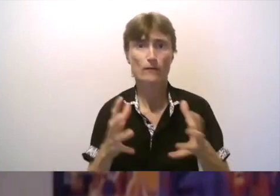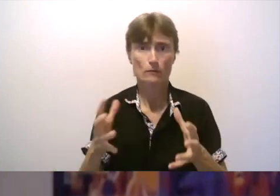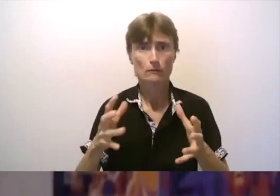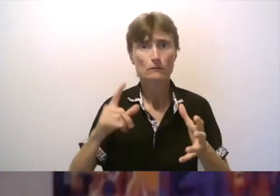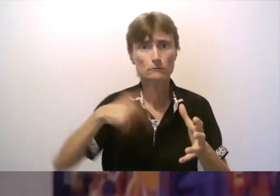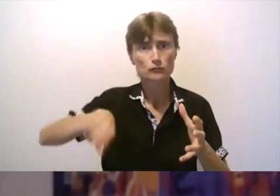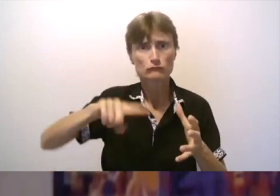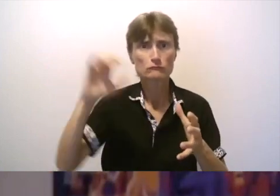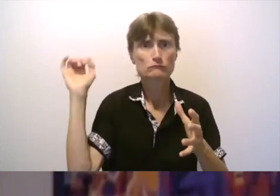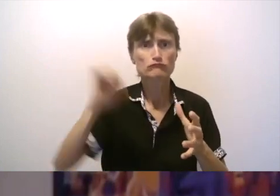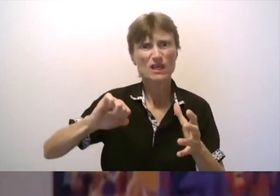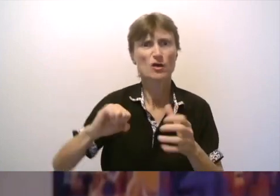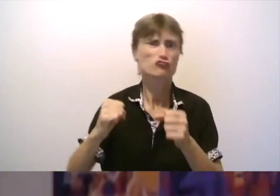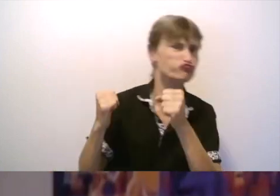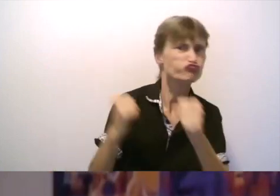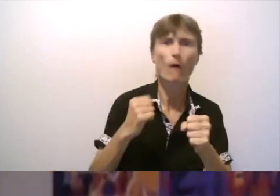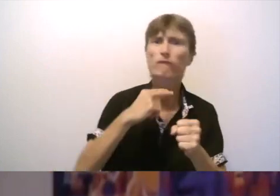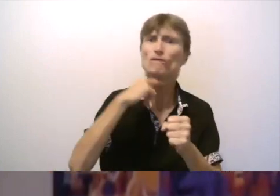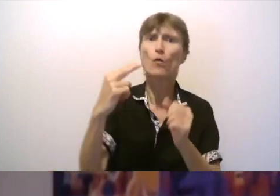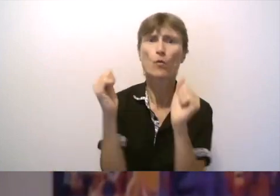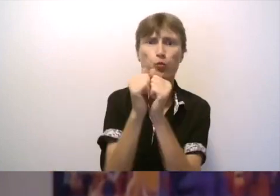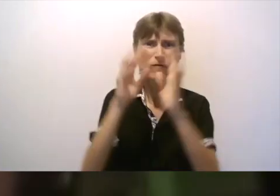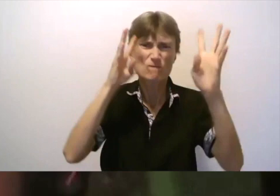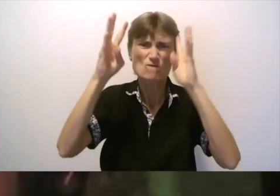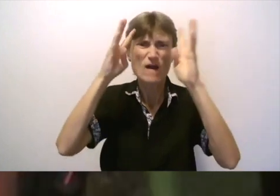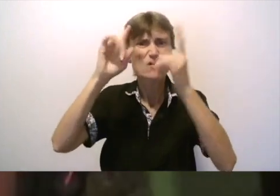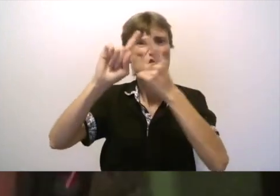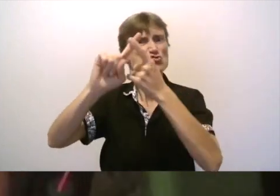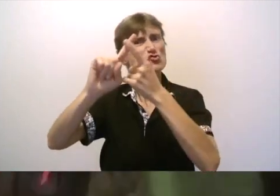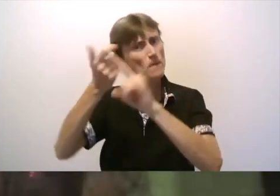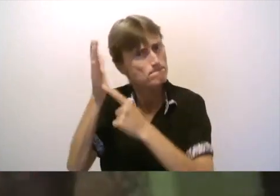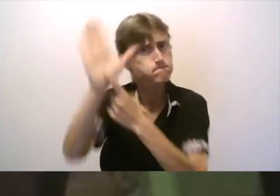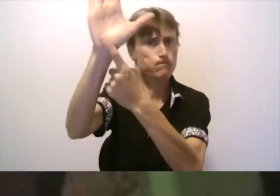message let's throw that out i'll i could quickly say something which